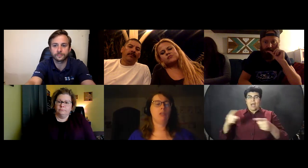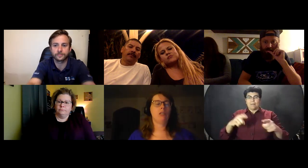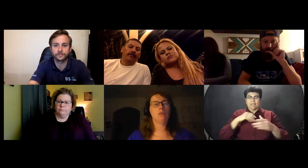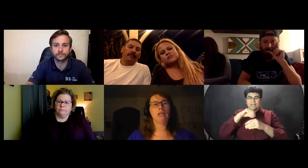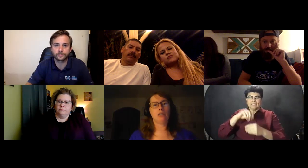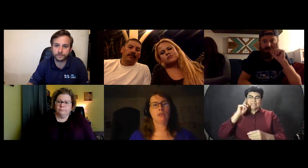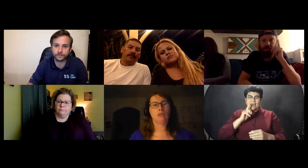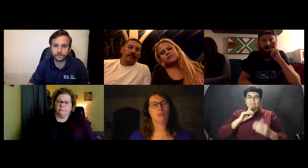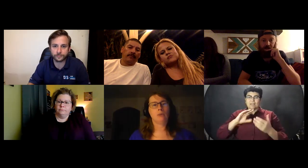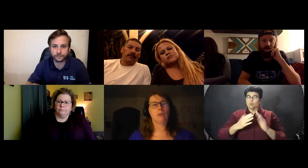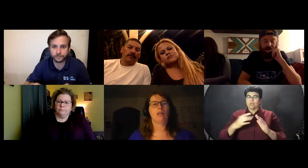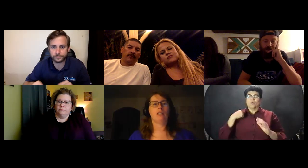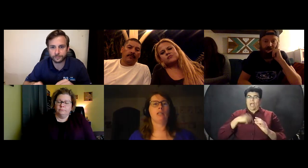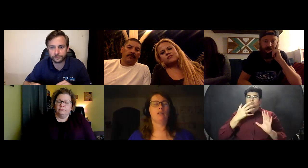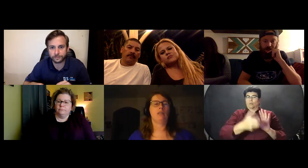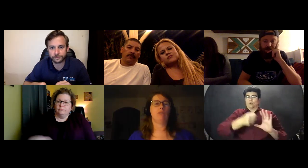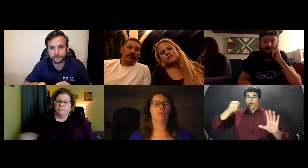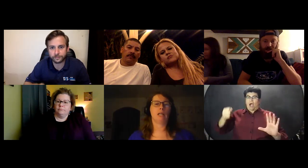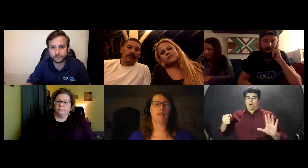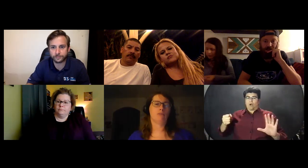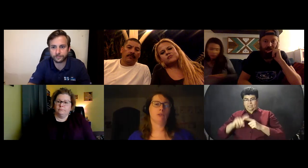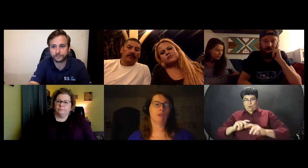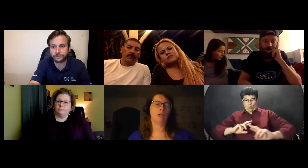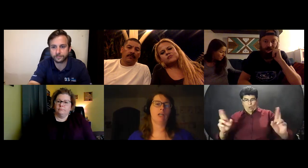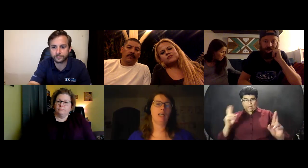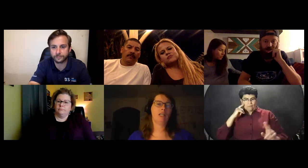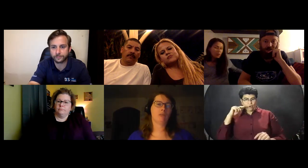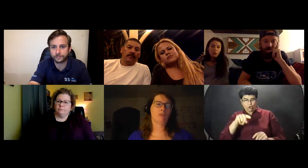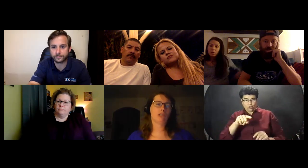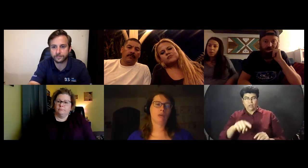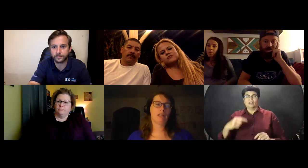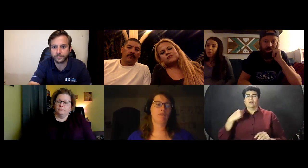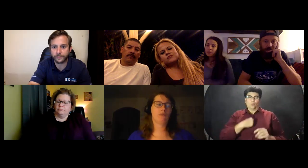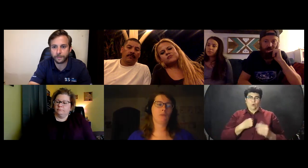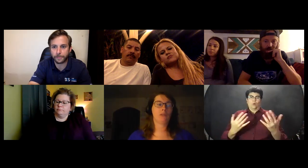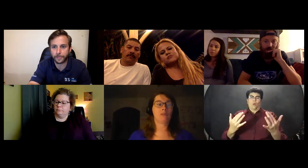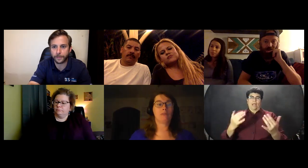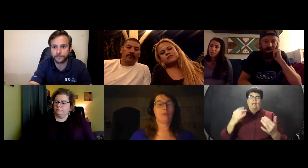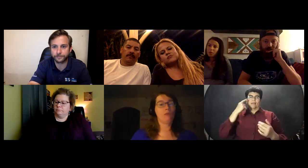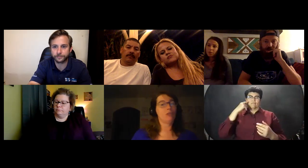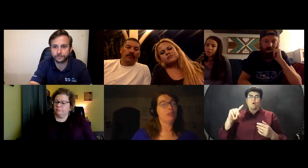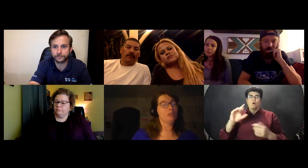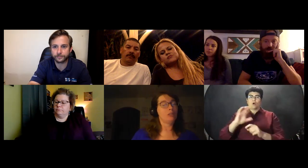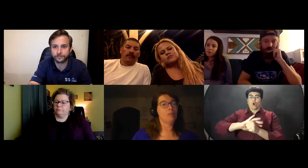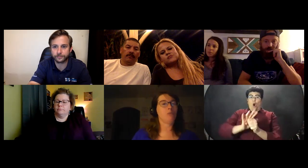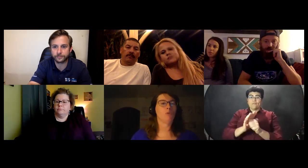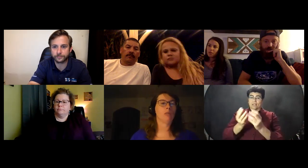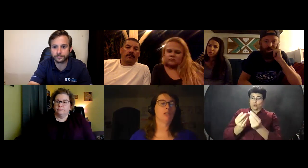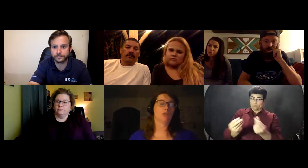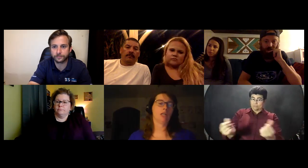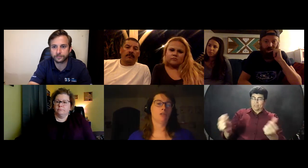had to to pull her out until it was ready for her so we're just waiting for